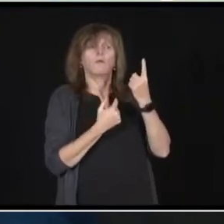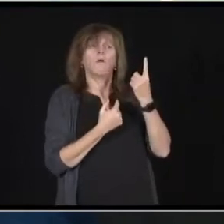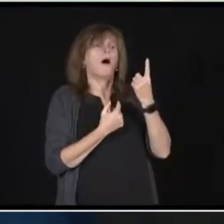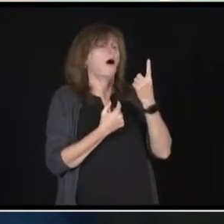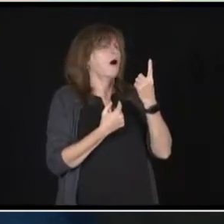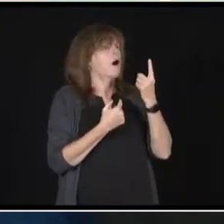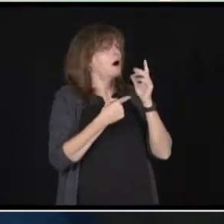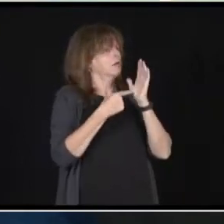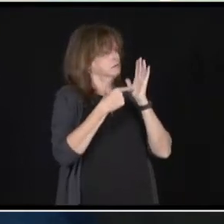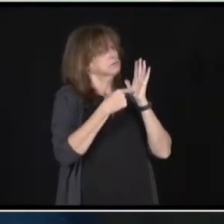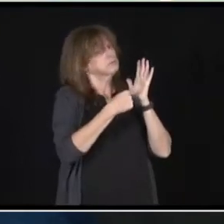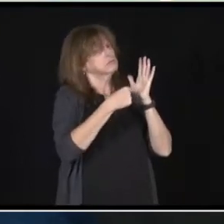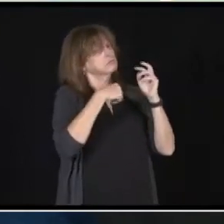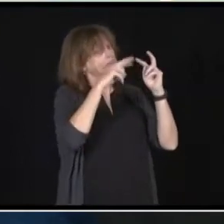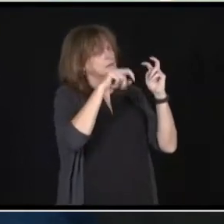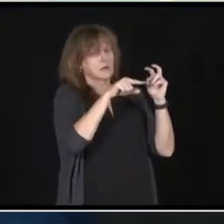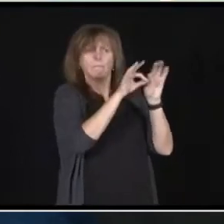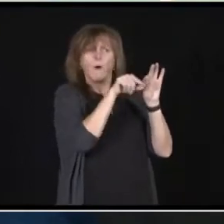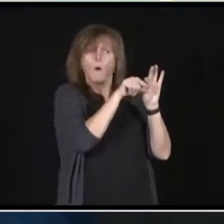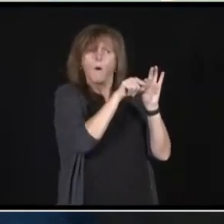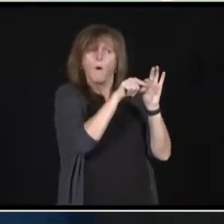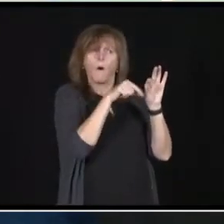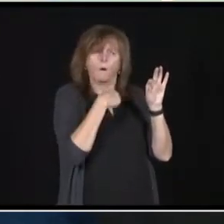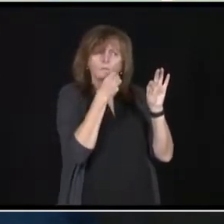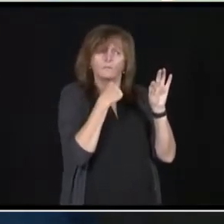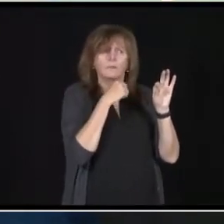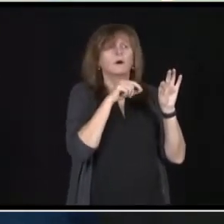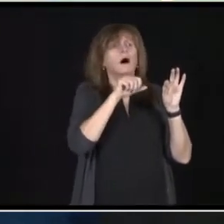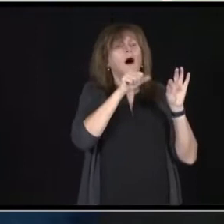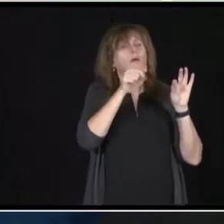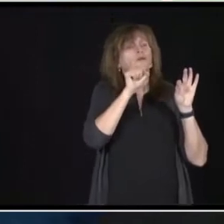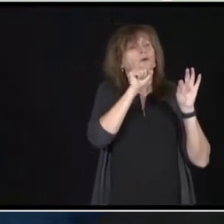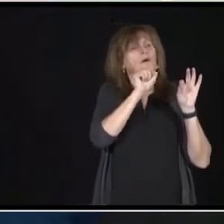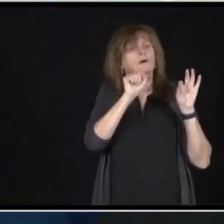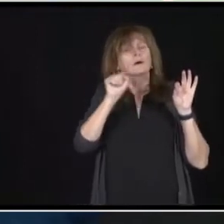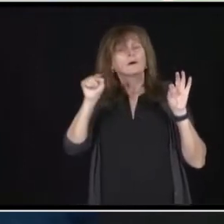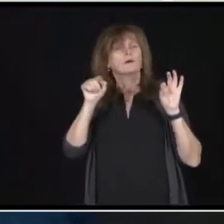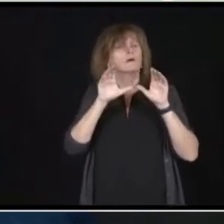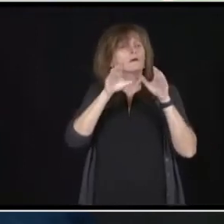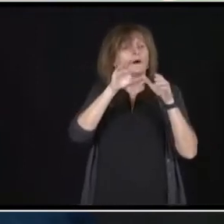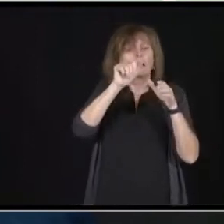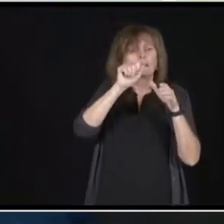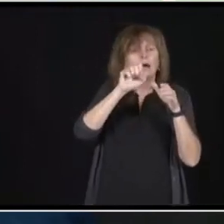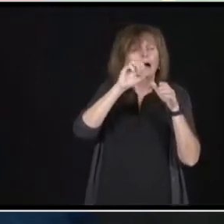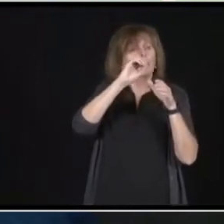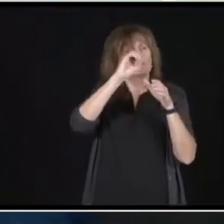Well, the percent positivity's is only one of the indicators we look at. It is one of the important ones, of